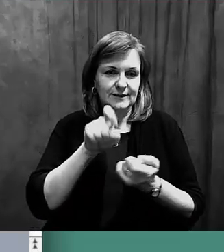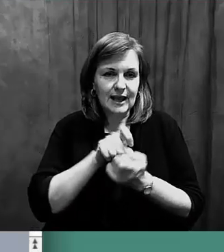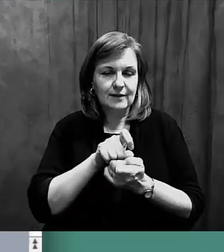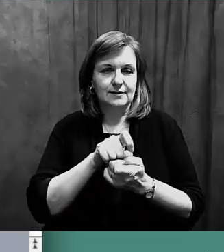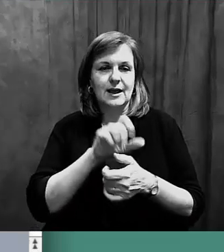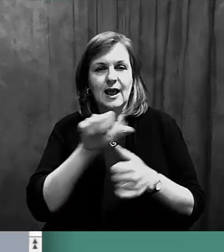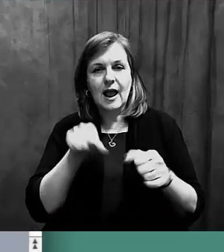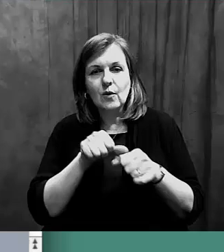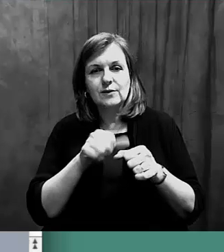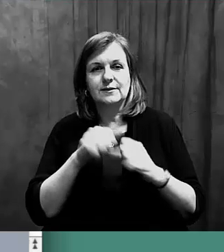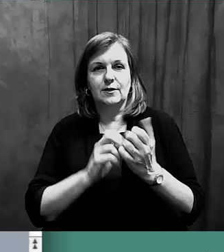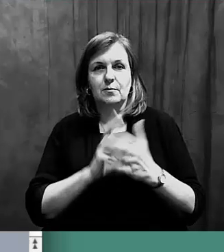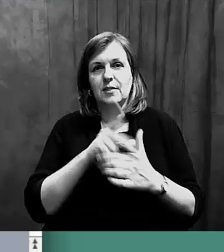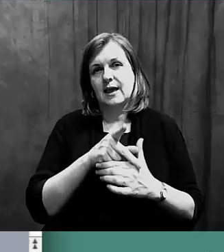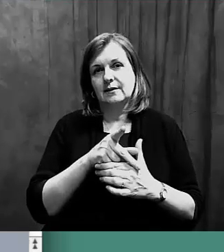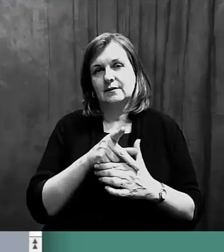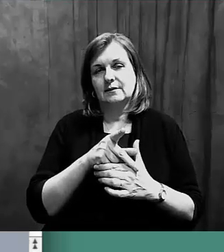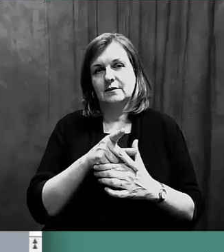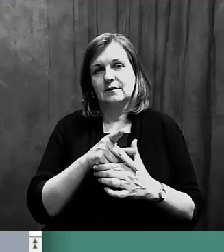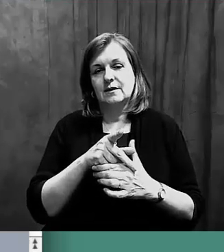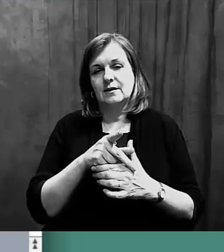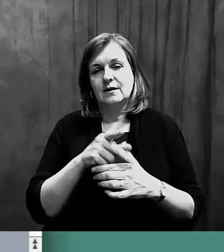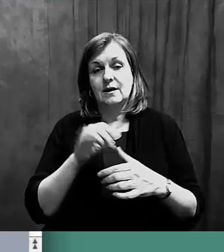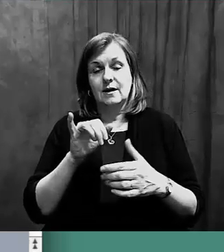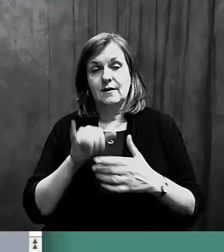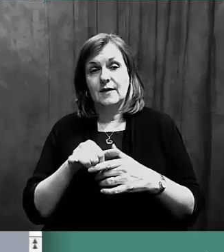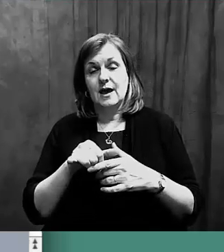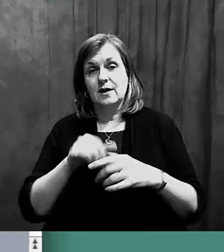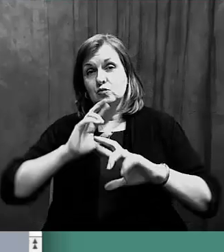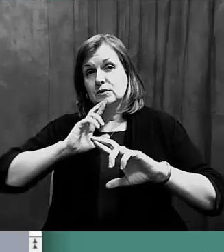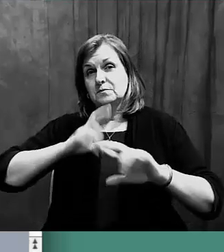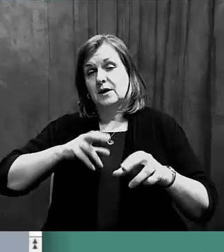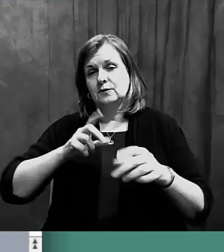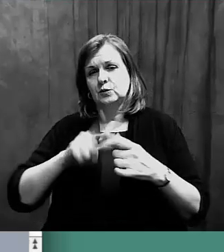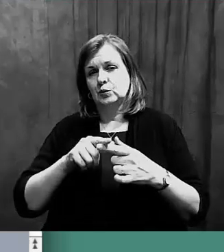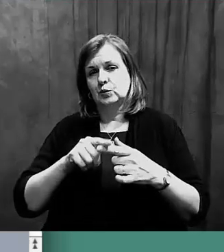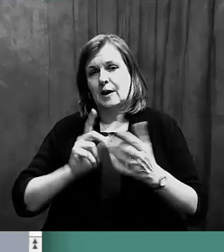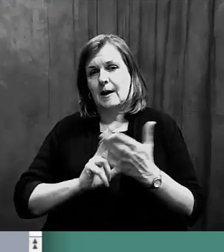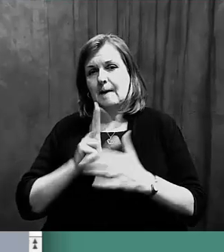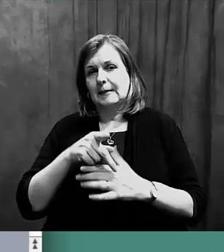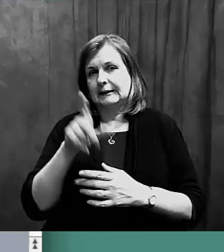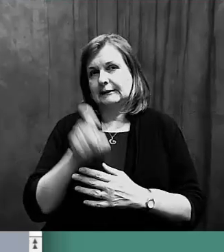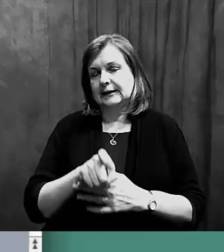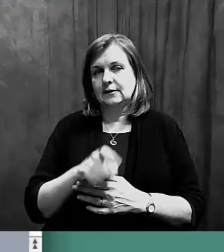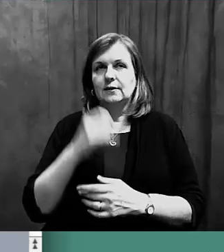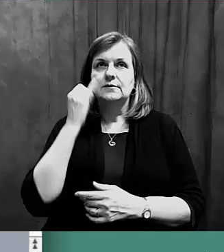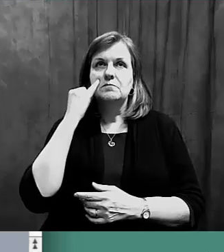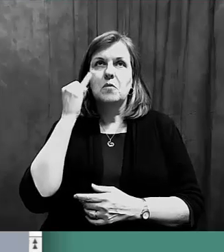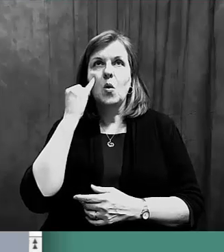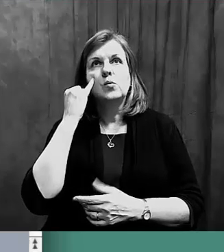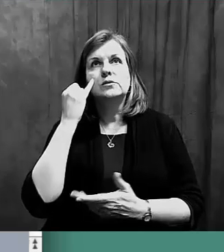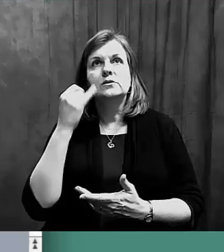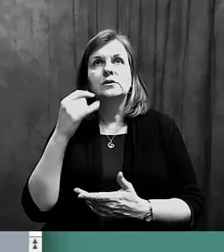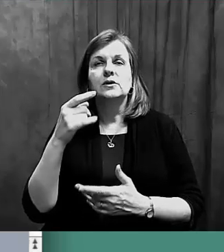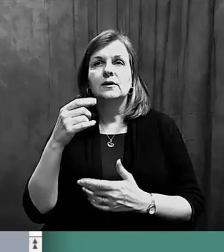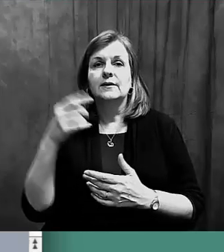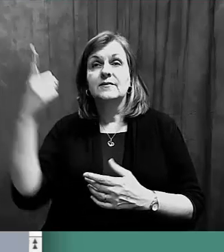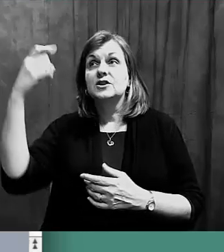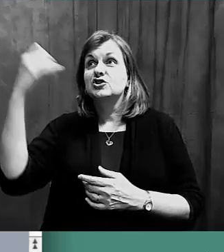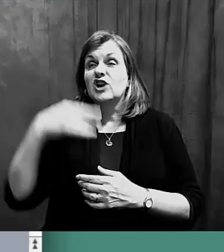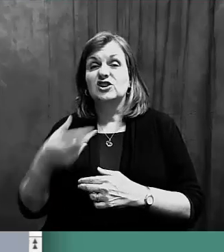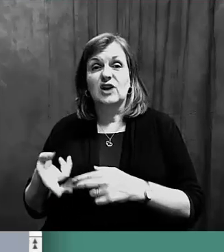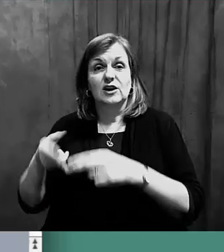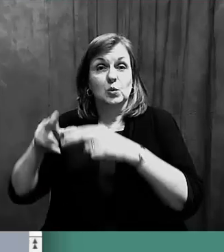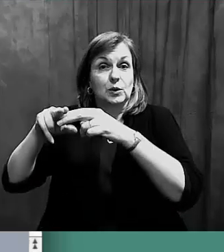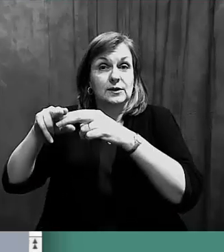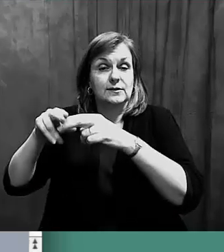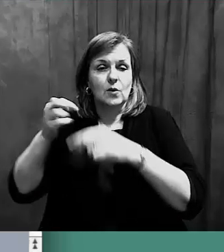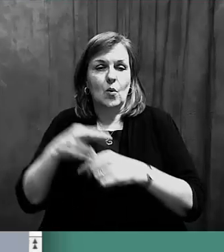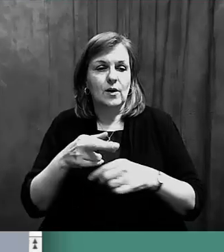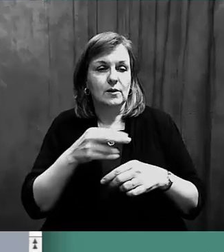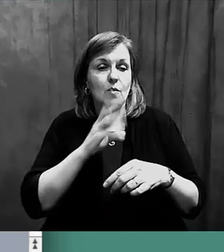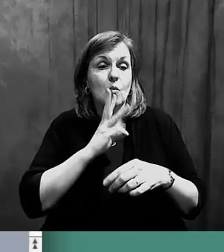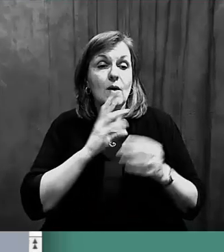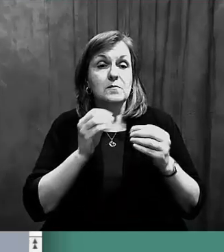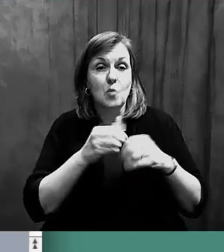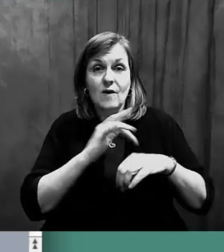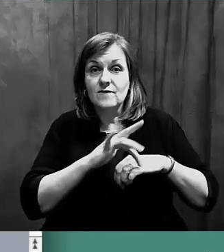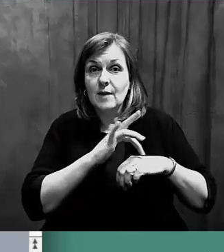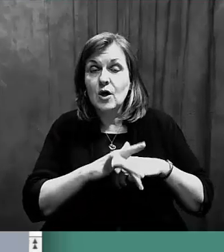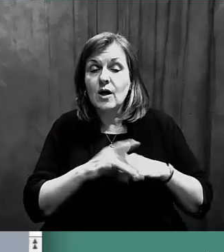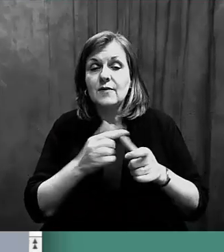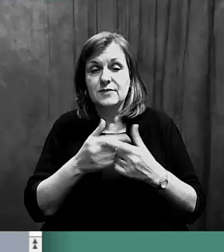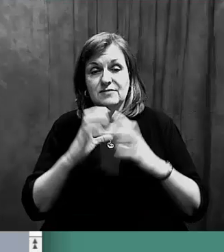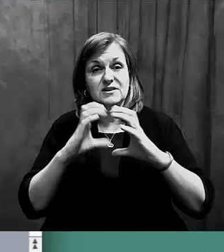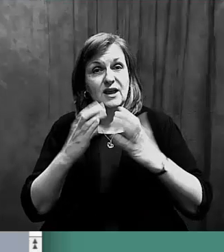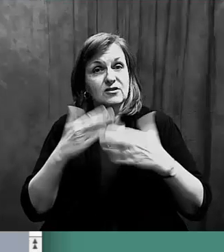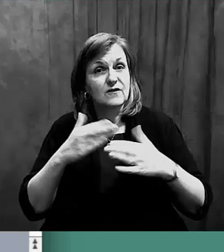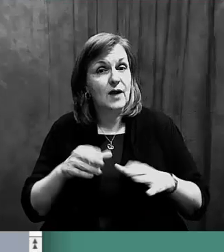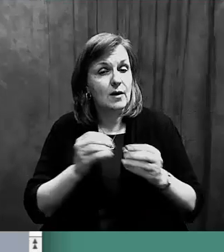areas of the plant in response to some need of the plant -- so say in response to increase sunshine increased water availability